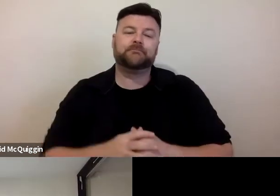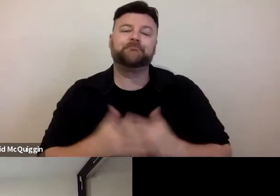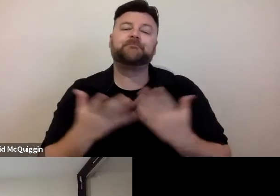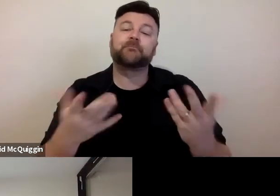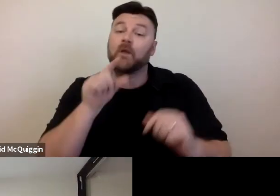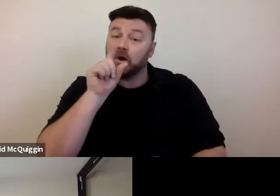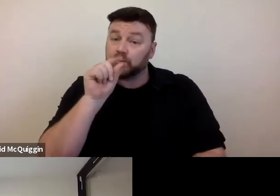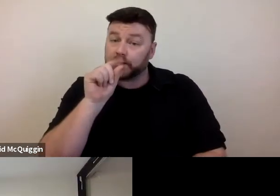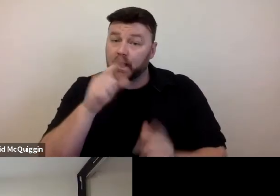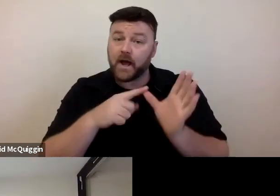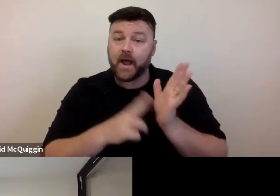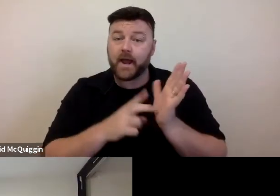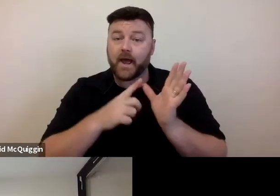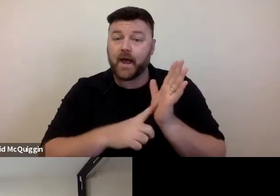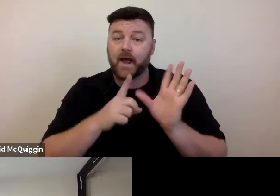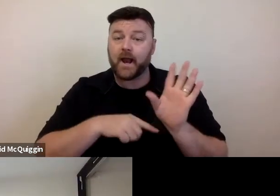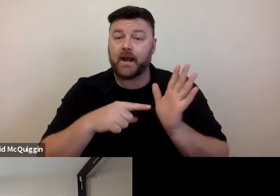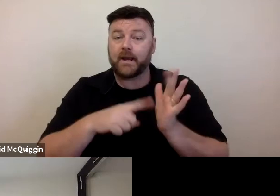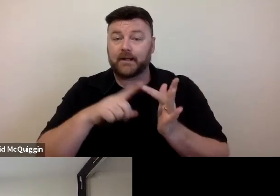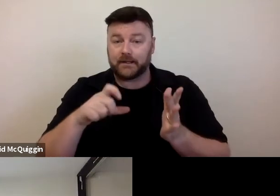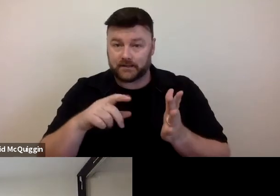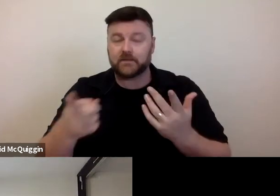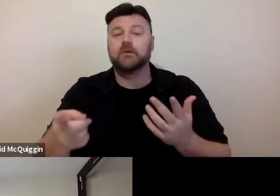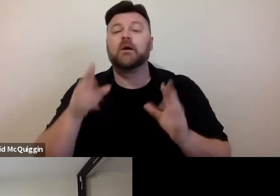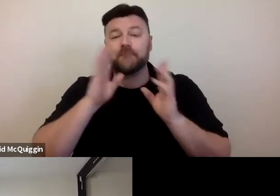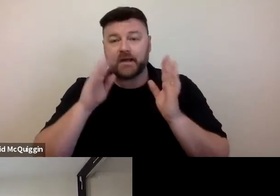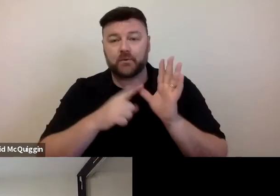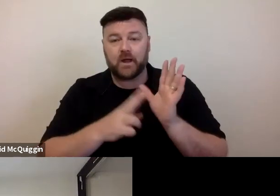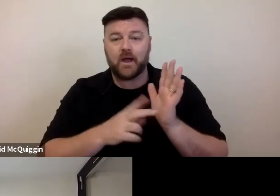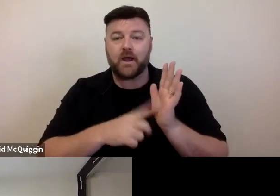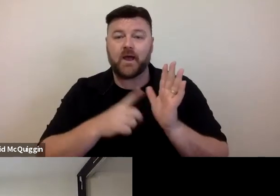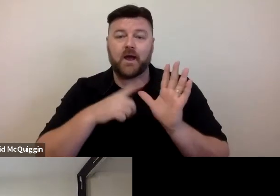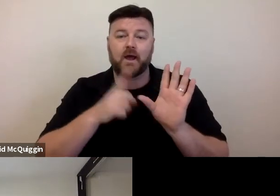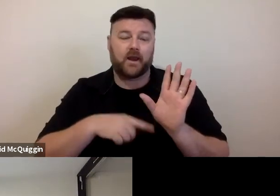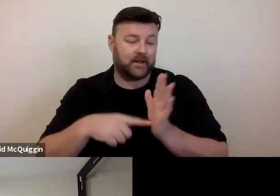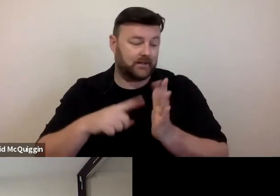Facebook and Instagram user analytics will get you so far. Those